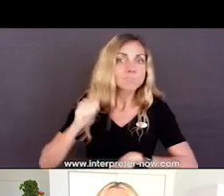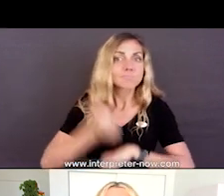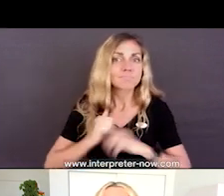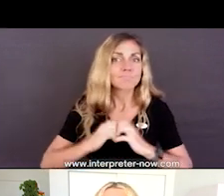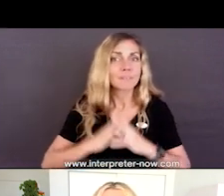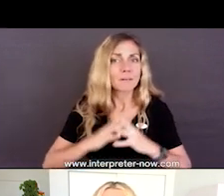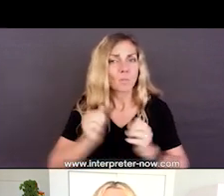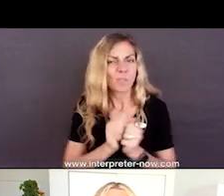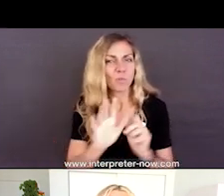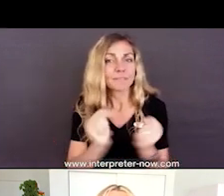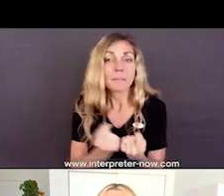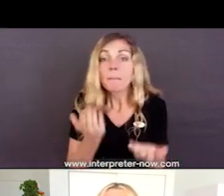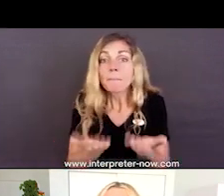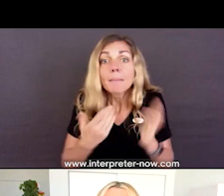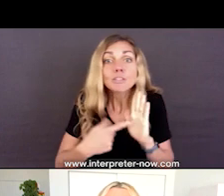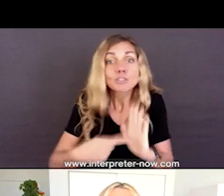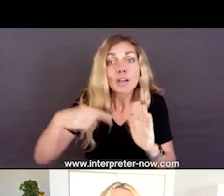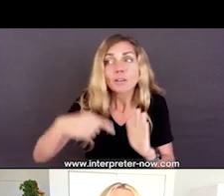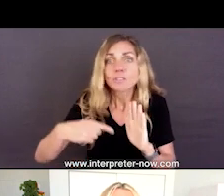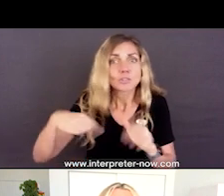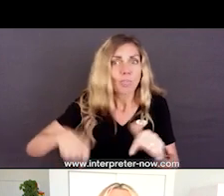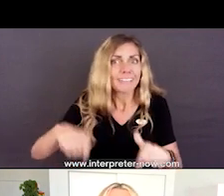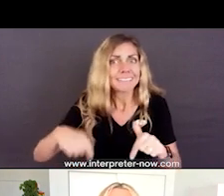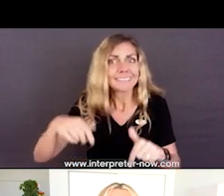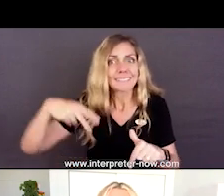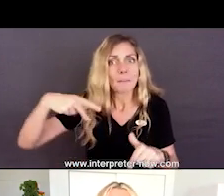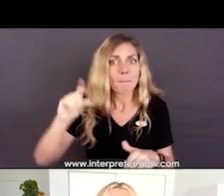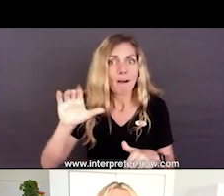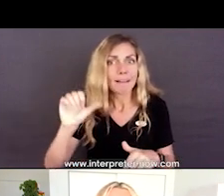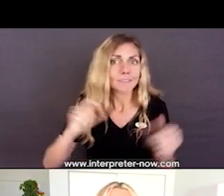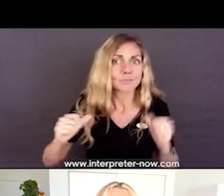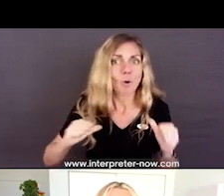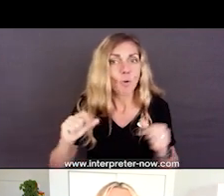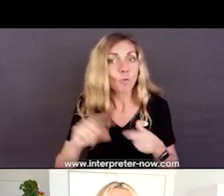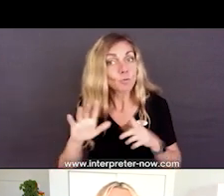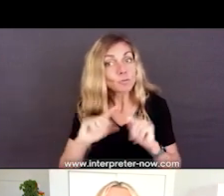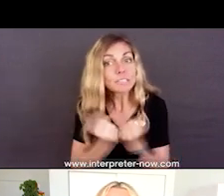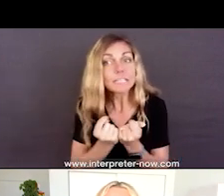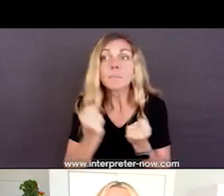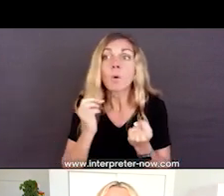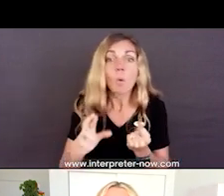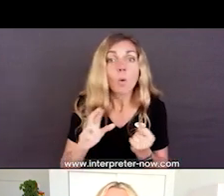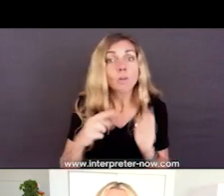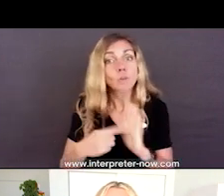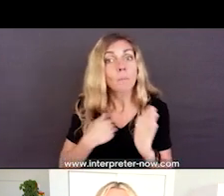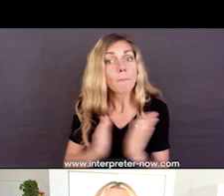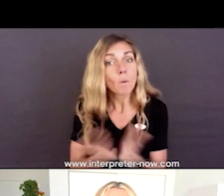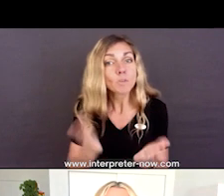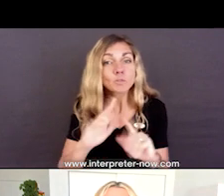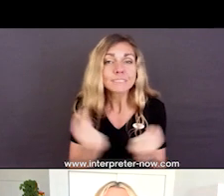share this episode with your team, you might share my book with your team, you might talk through this work together.